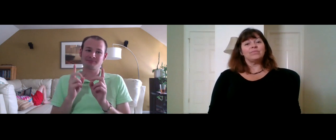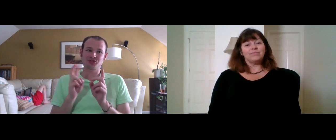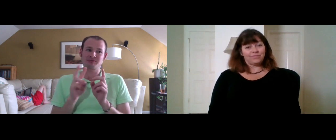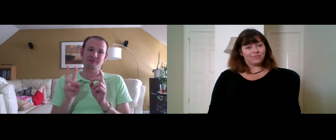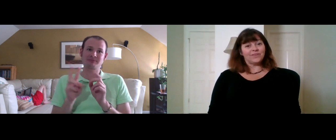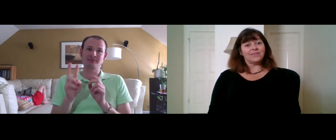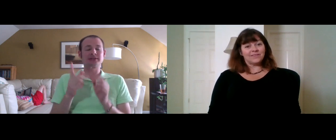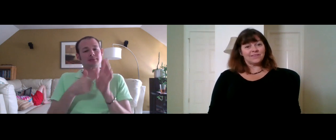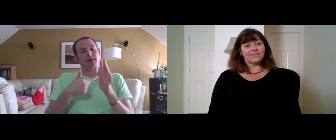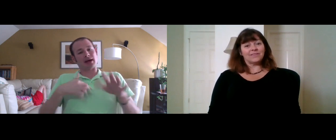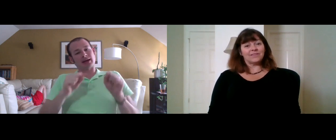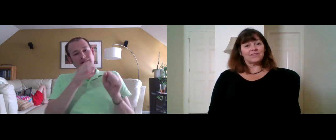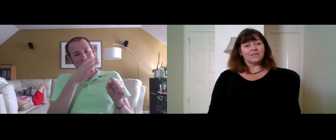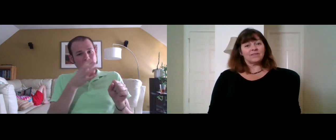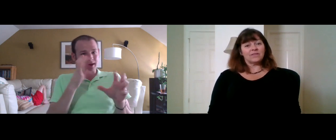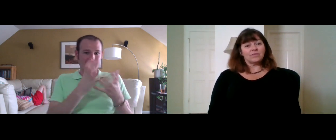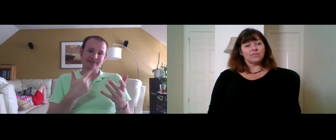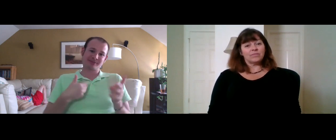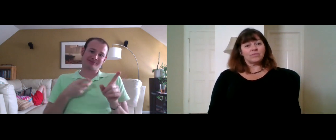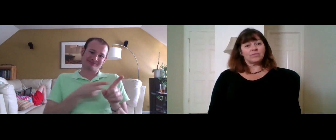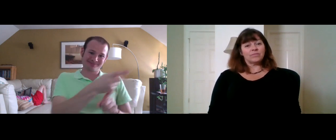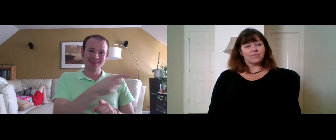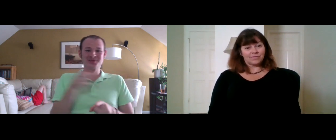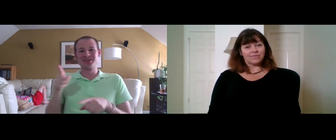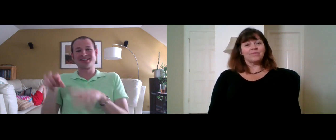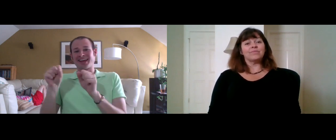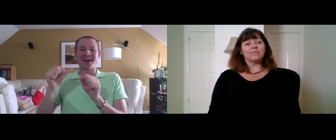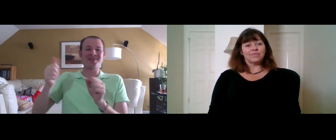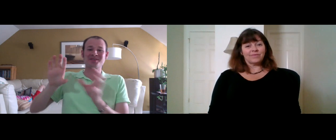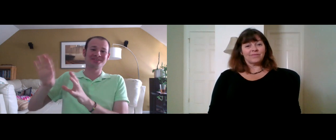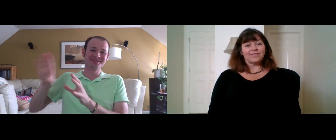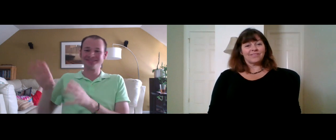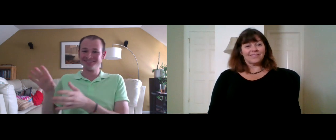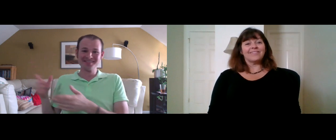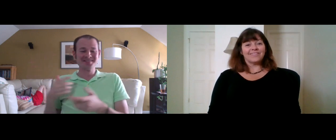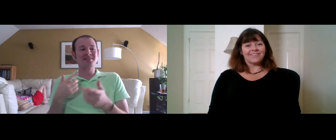I would take a farming class, she would take other classes